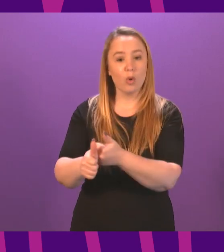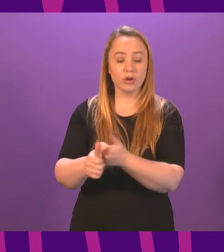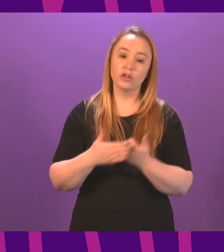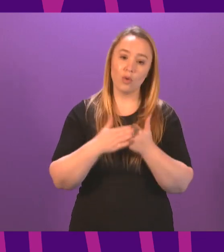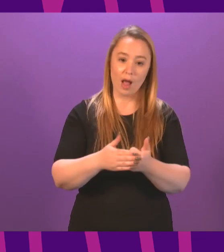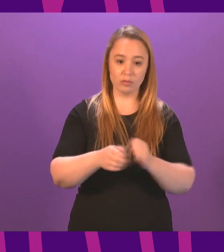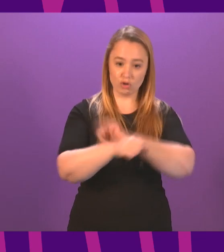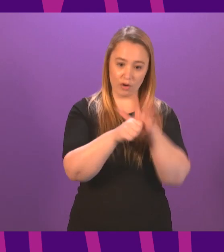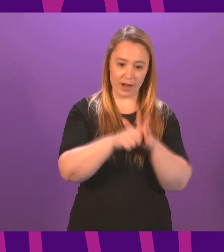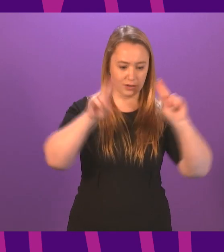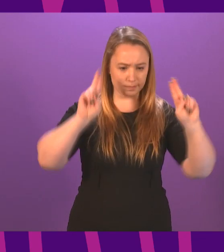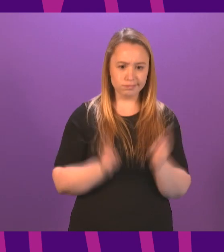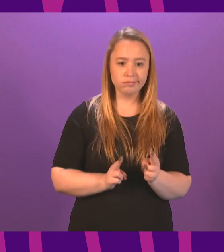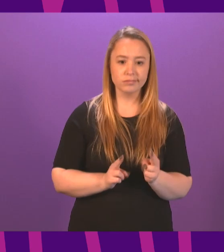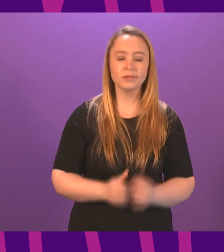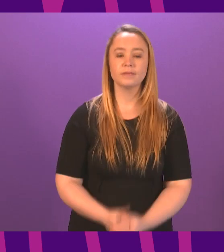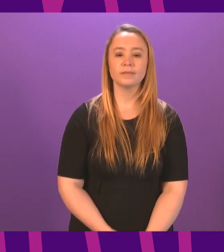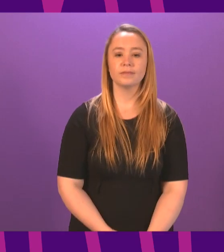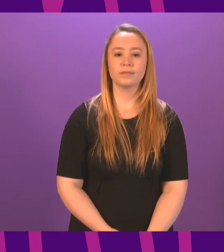Mental Health Support (Police) 4. Willie Rennie (North East Fife) (LD):